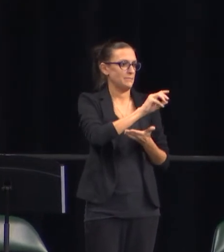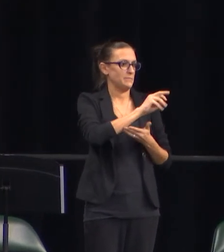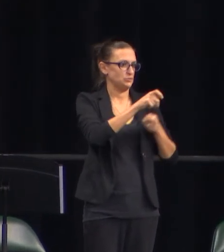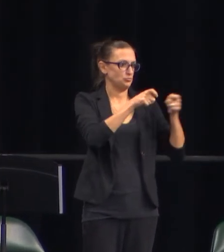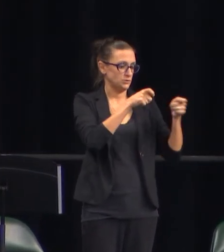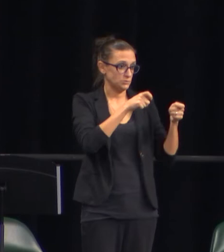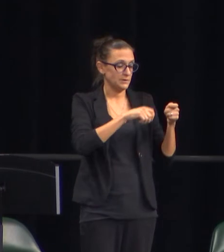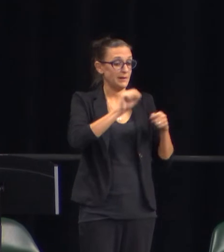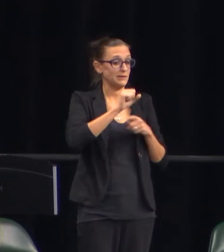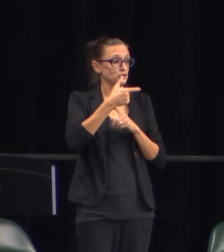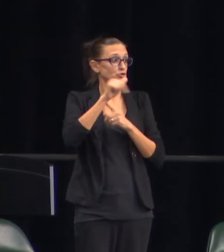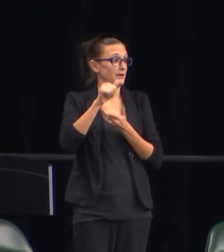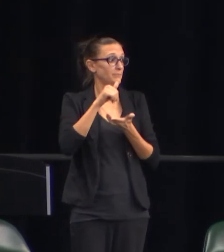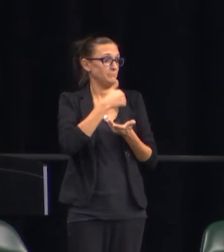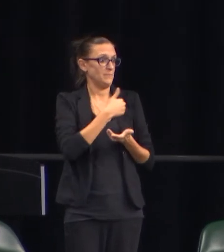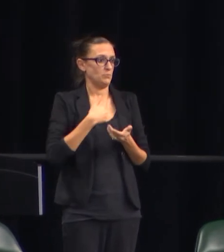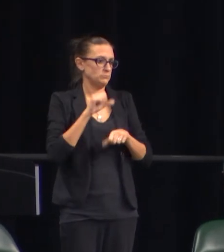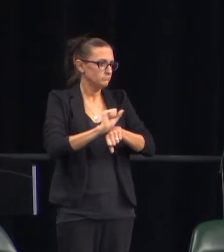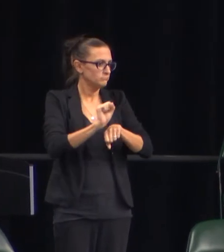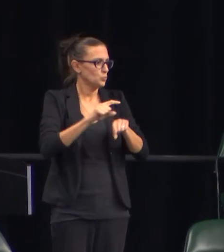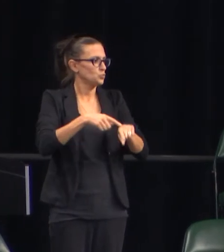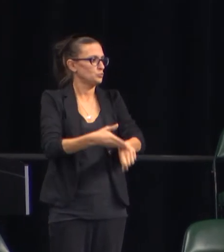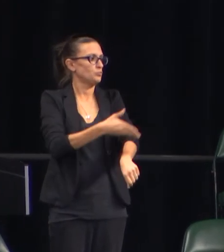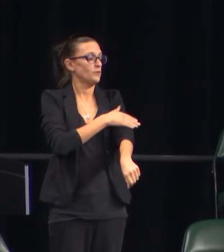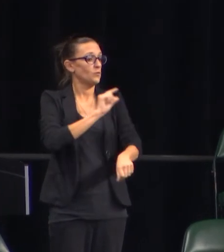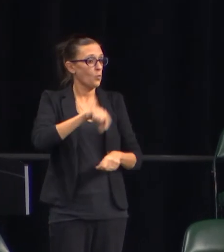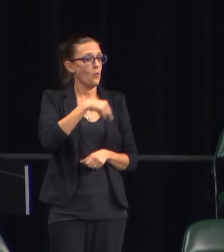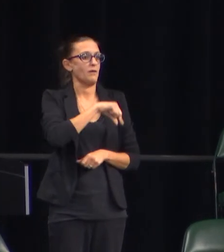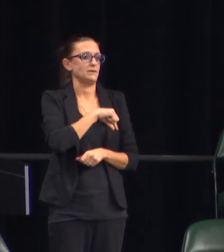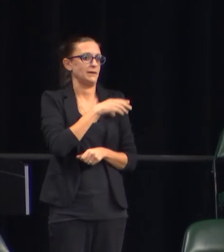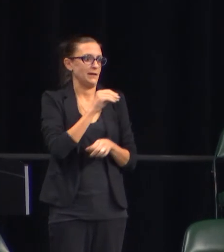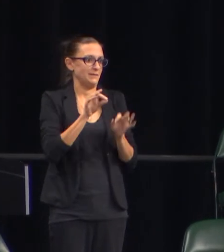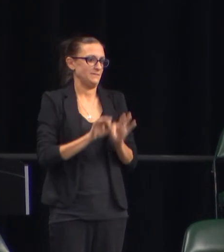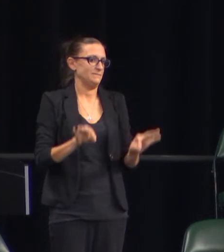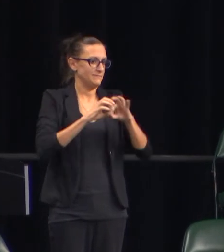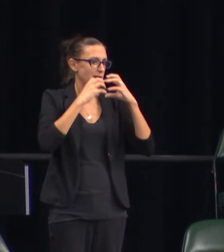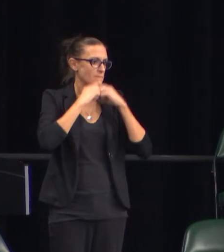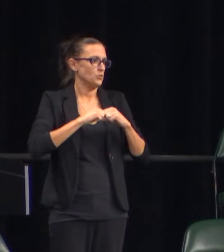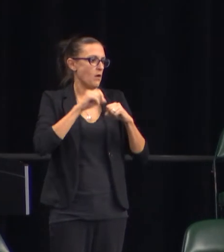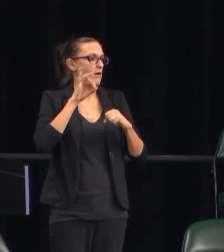SGA members work to improve the quality and value of the educational experience